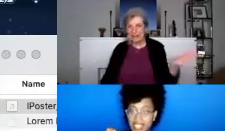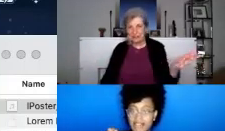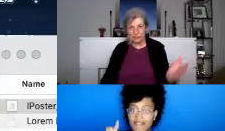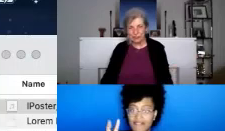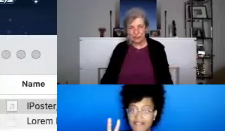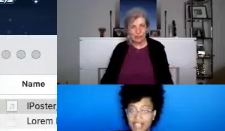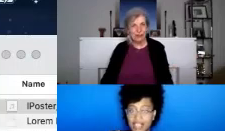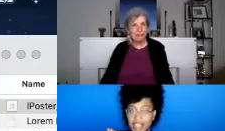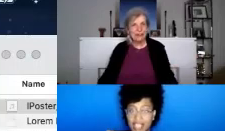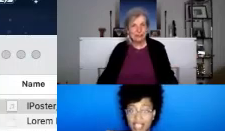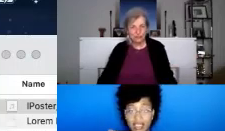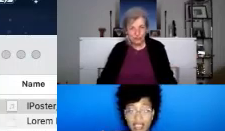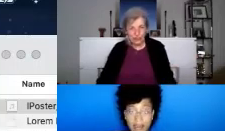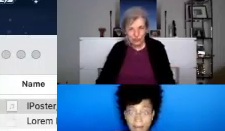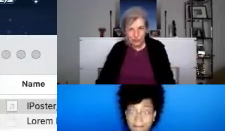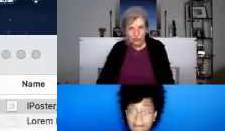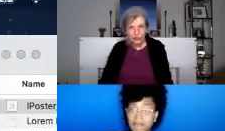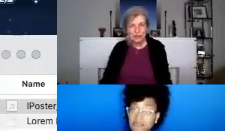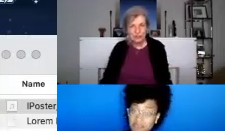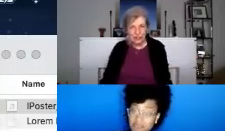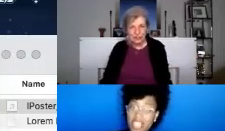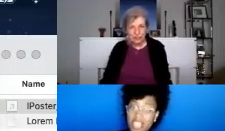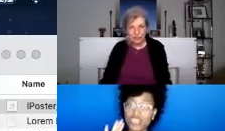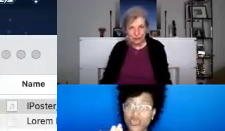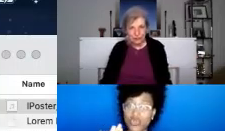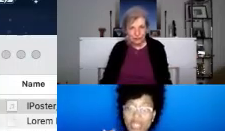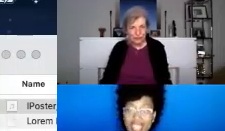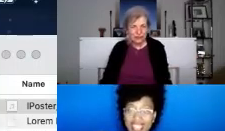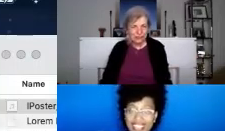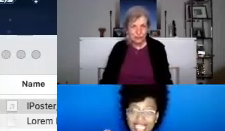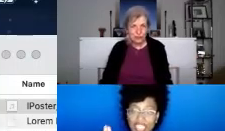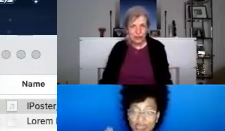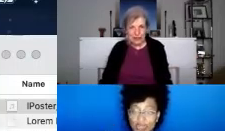to think of as your Executive Director to enable